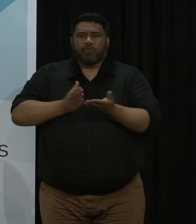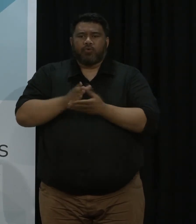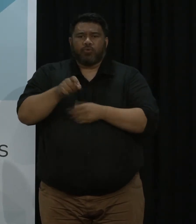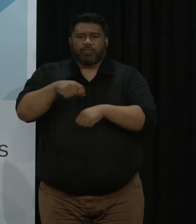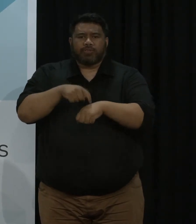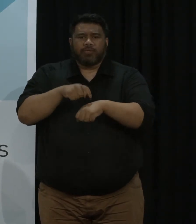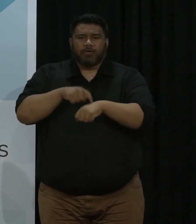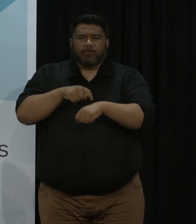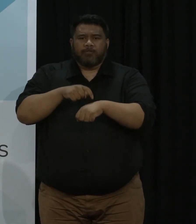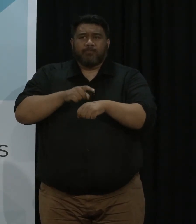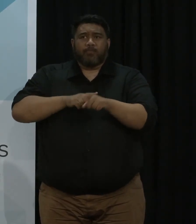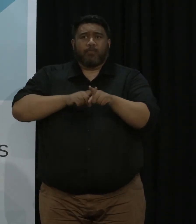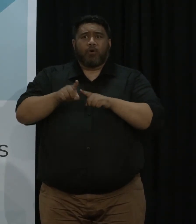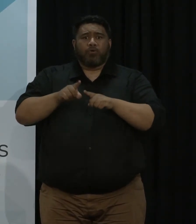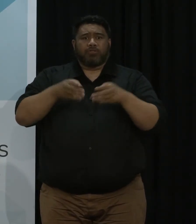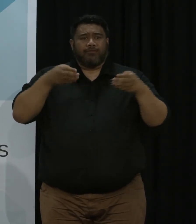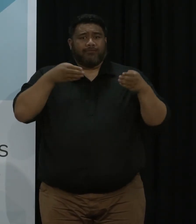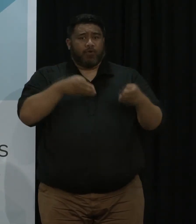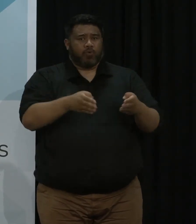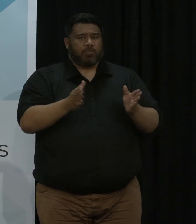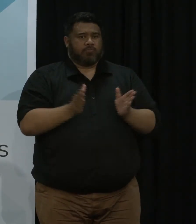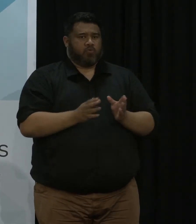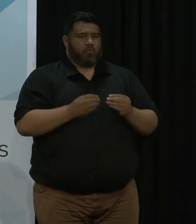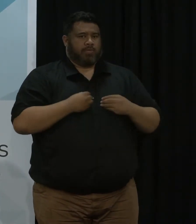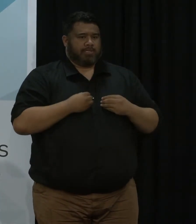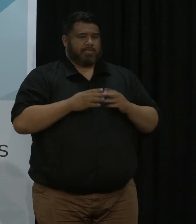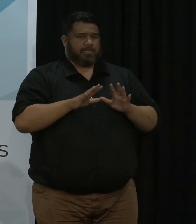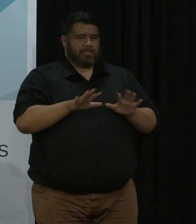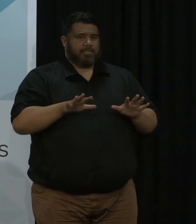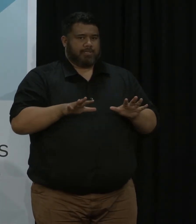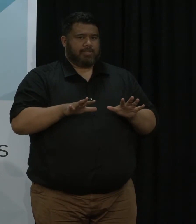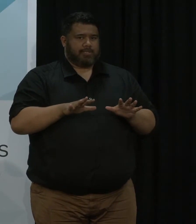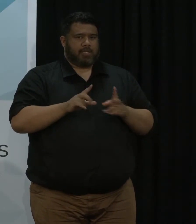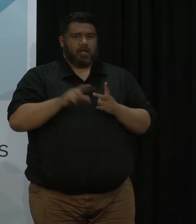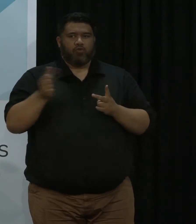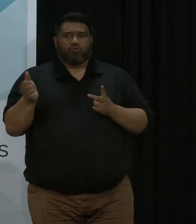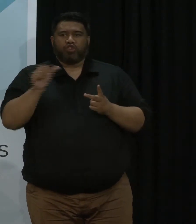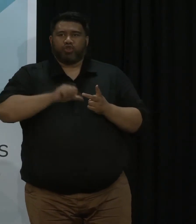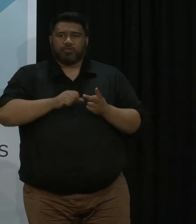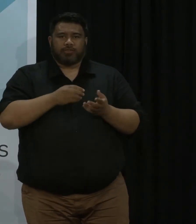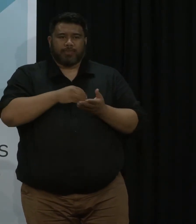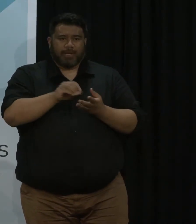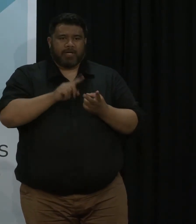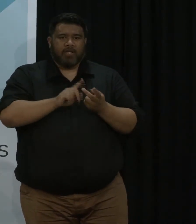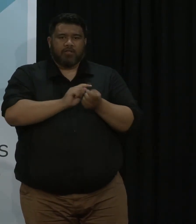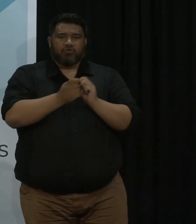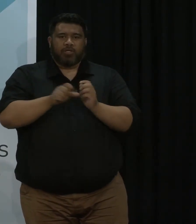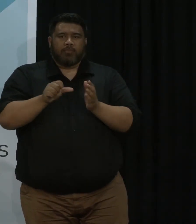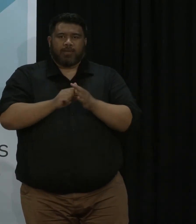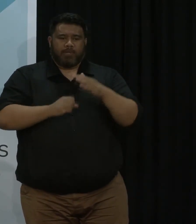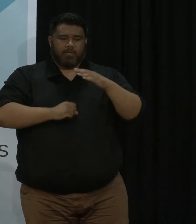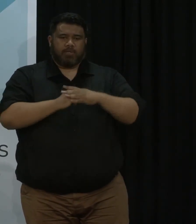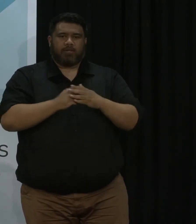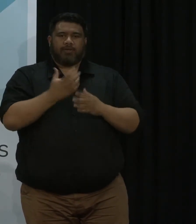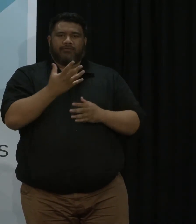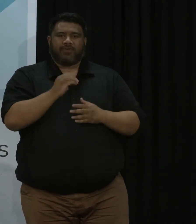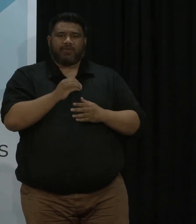have. These supports that we have had throughout this period of this outbreak have largely